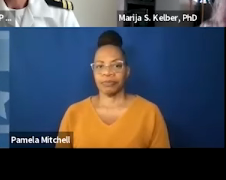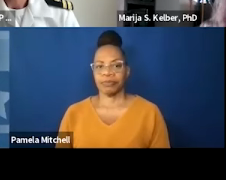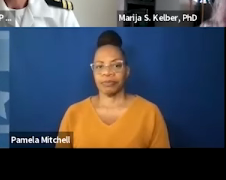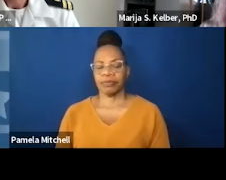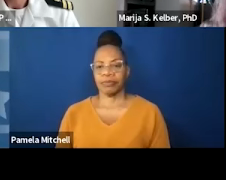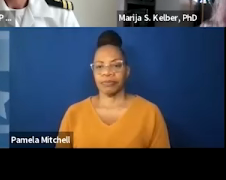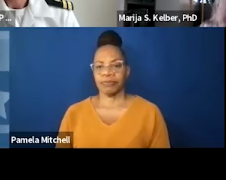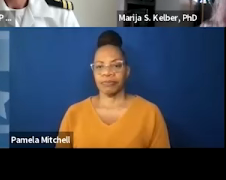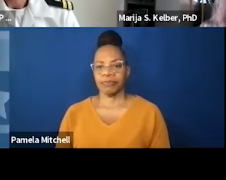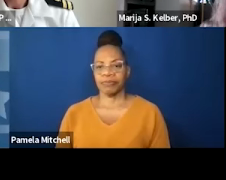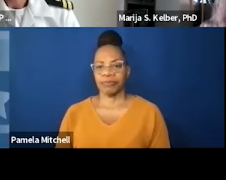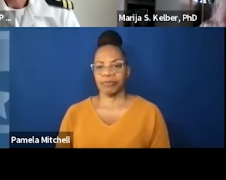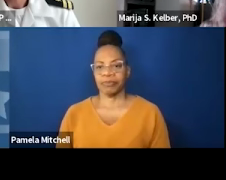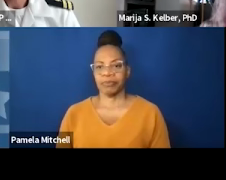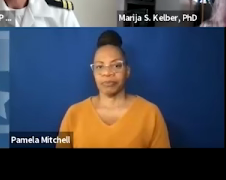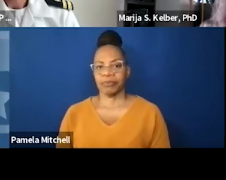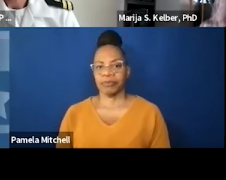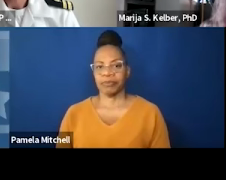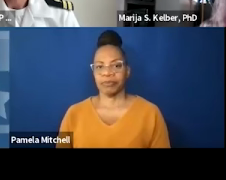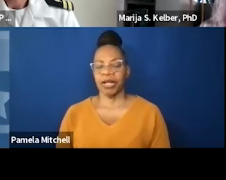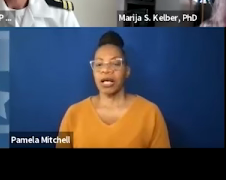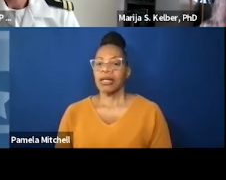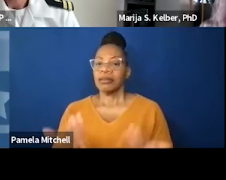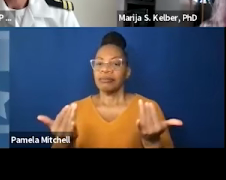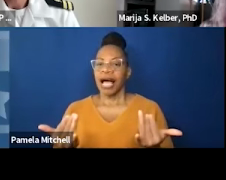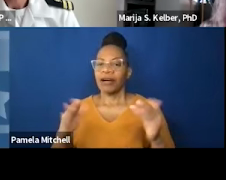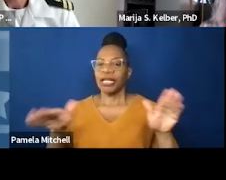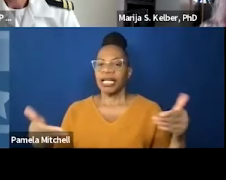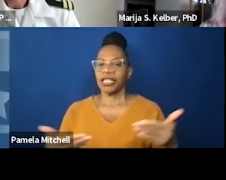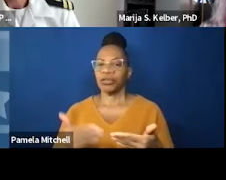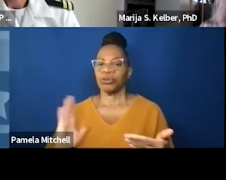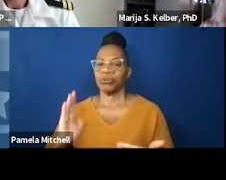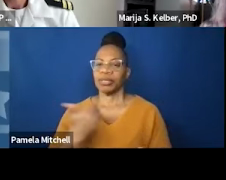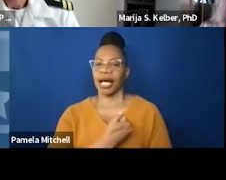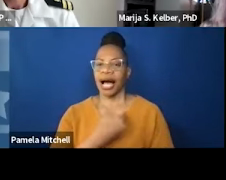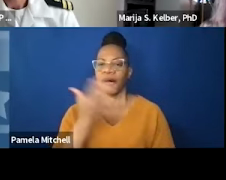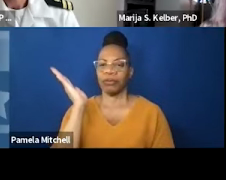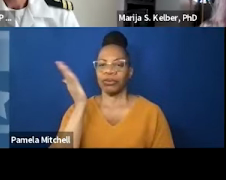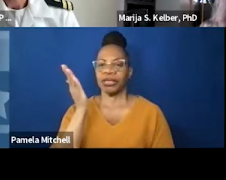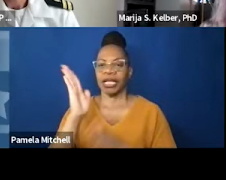All right, let's go ahead and introduce our speakers for today. So I am really thrilled